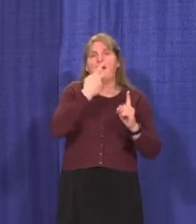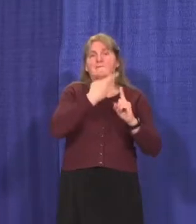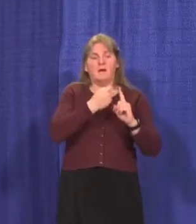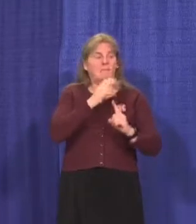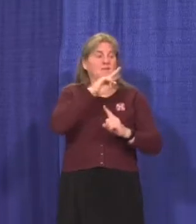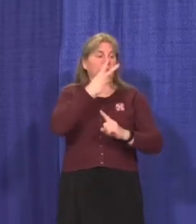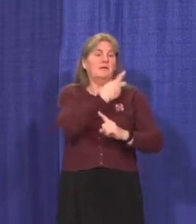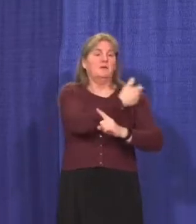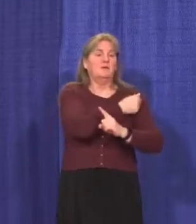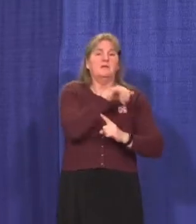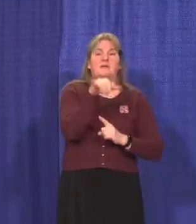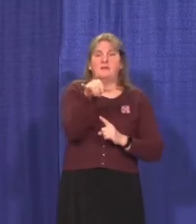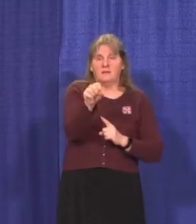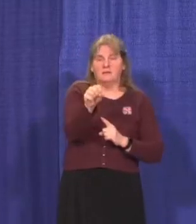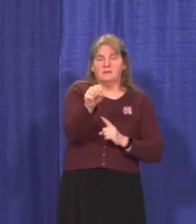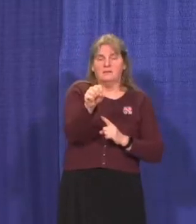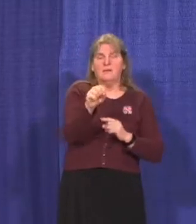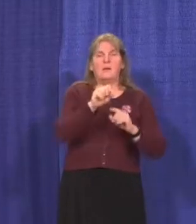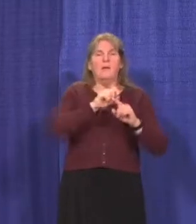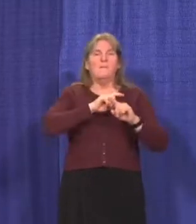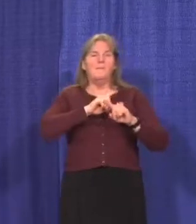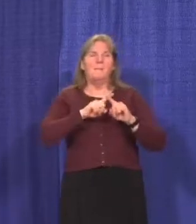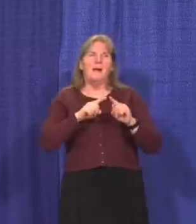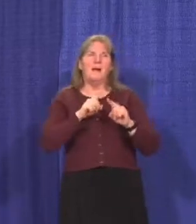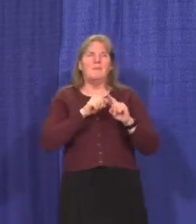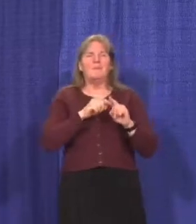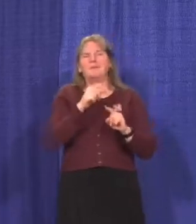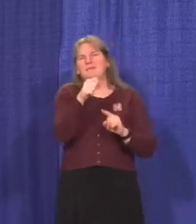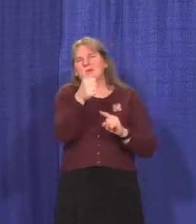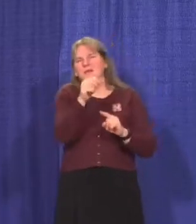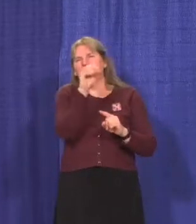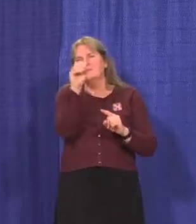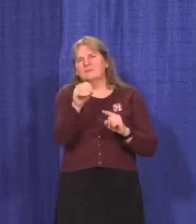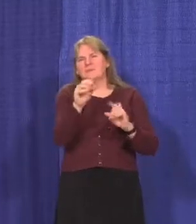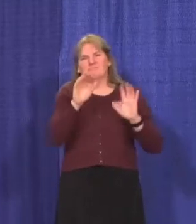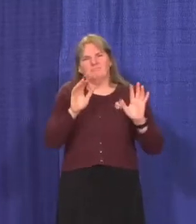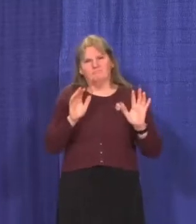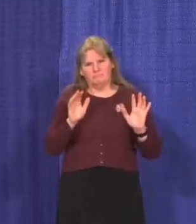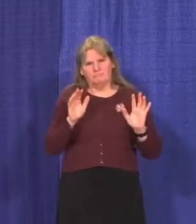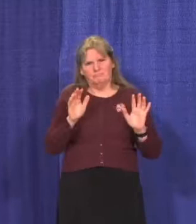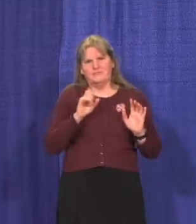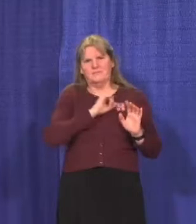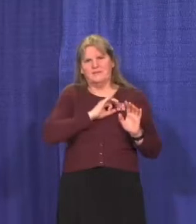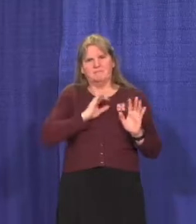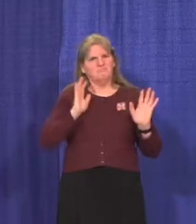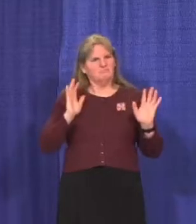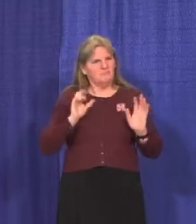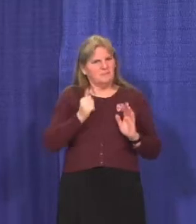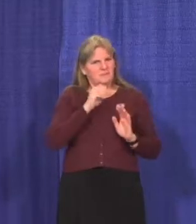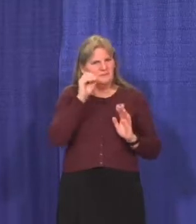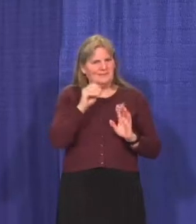are talking about continuing care staff. That number is not unusually